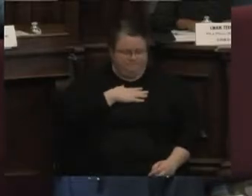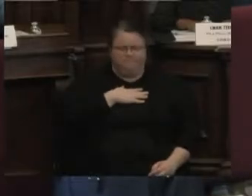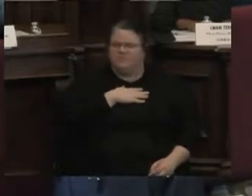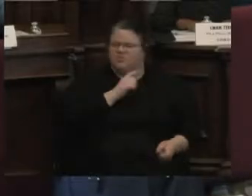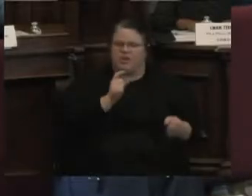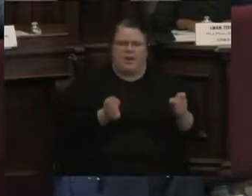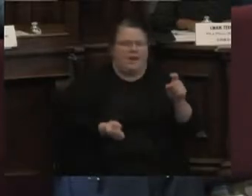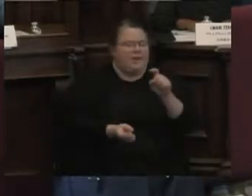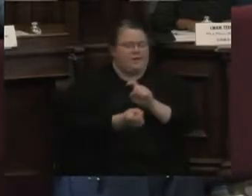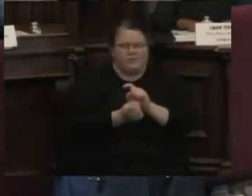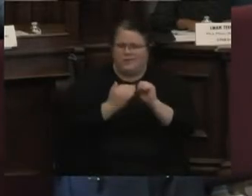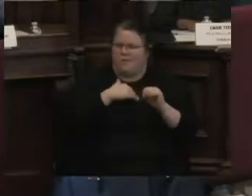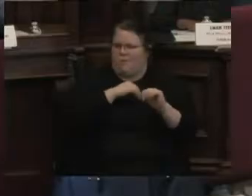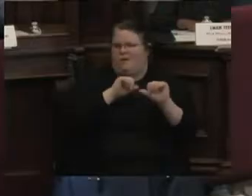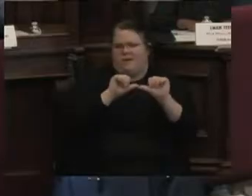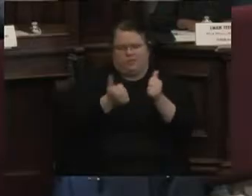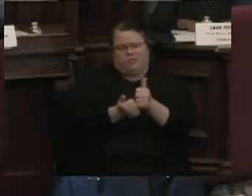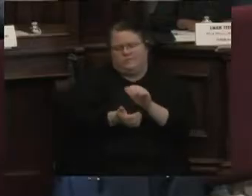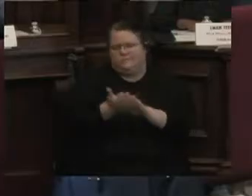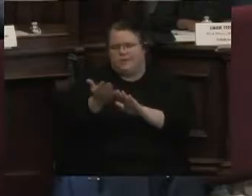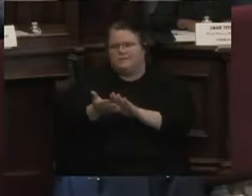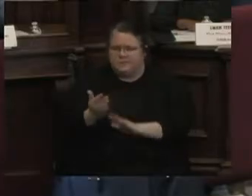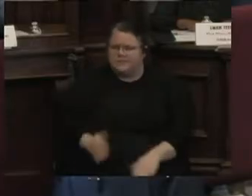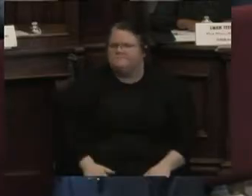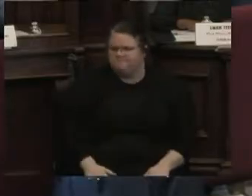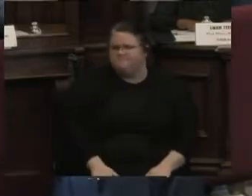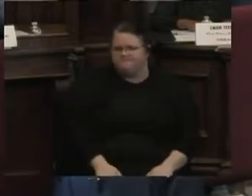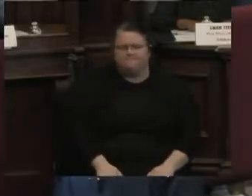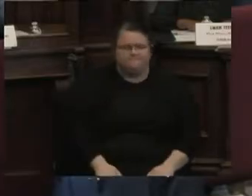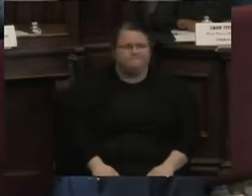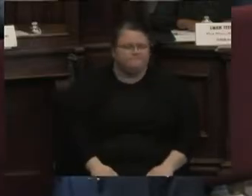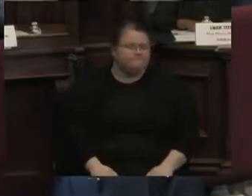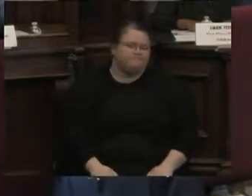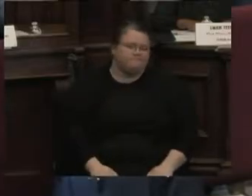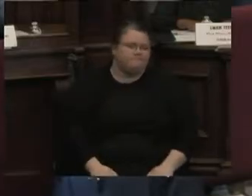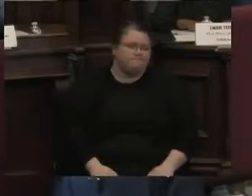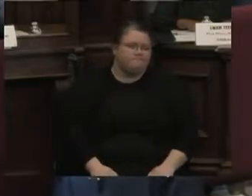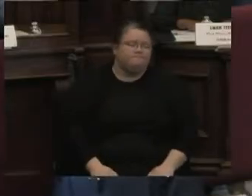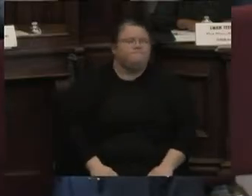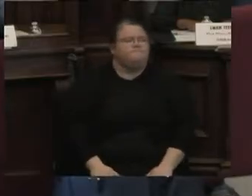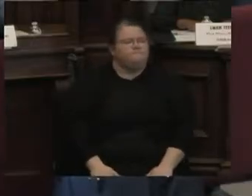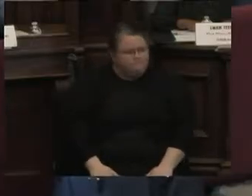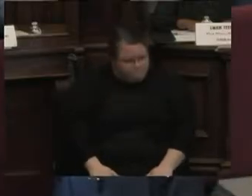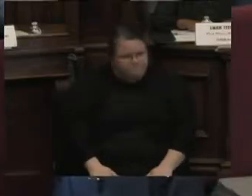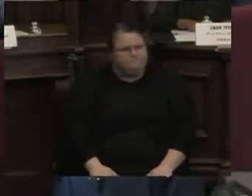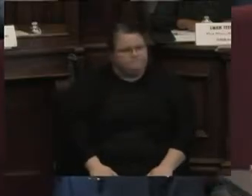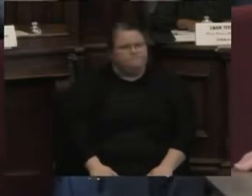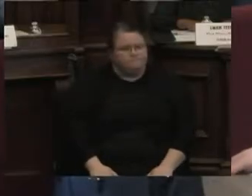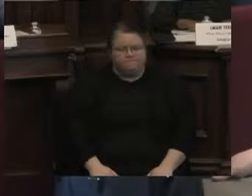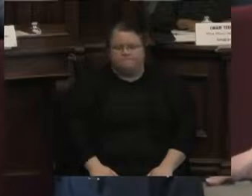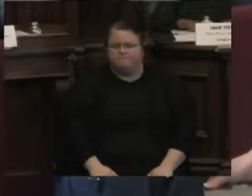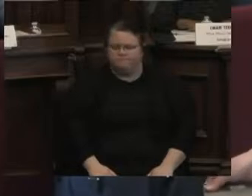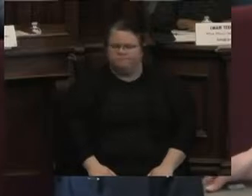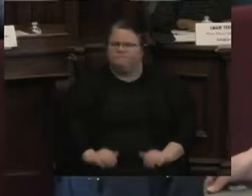Those decisions fundamentally changed the operational